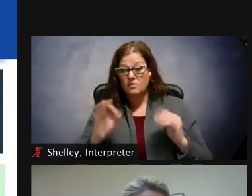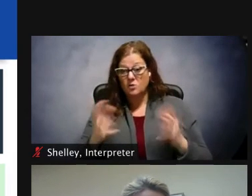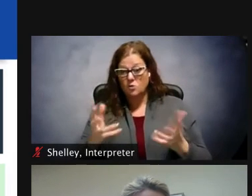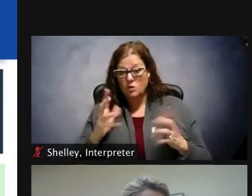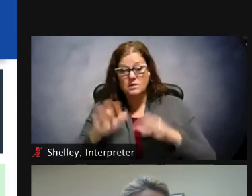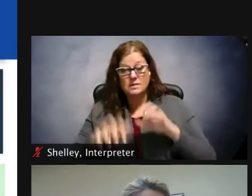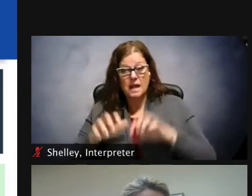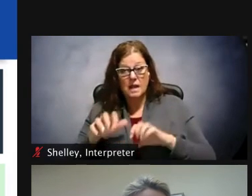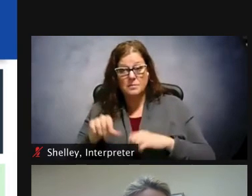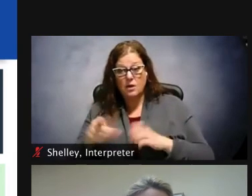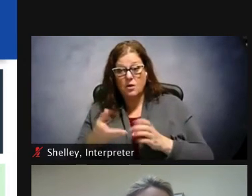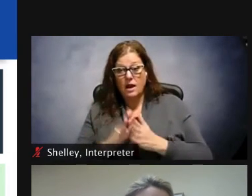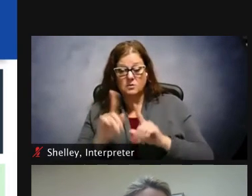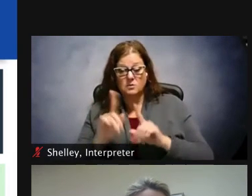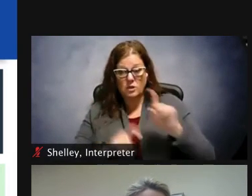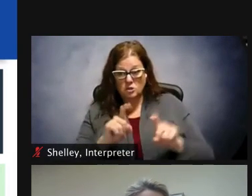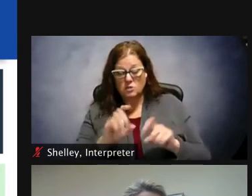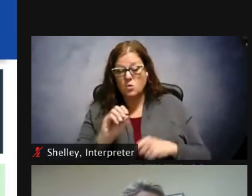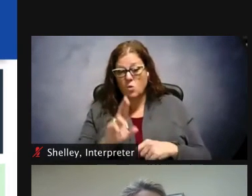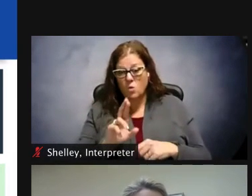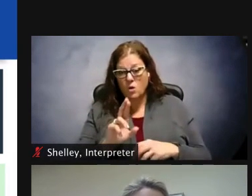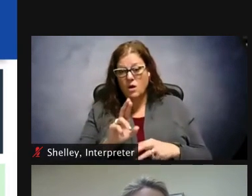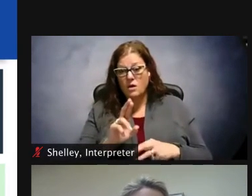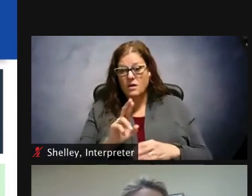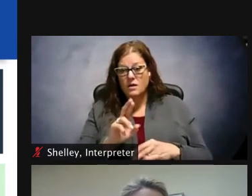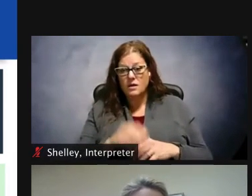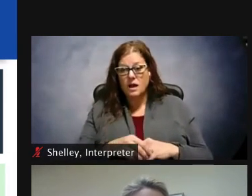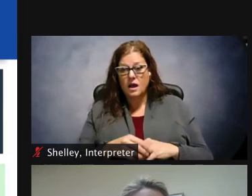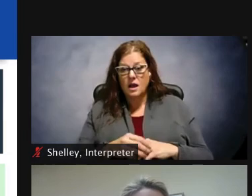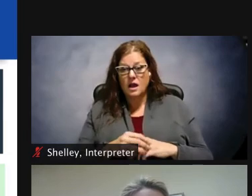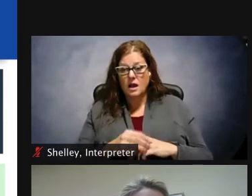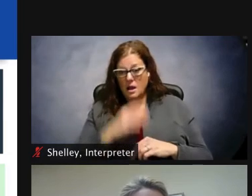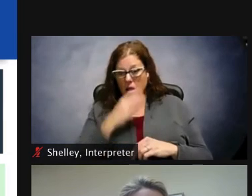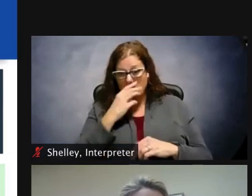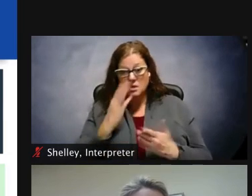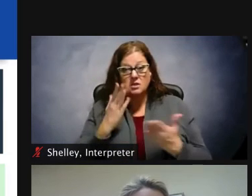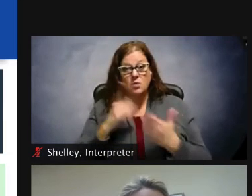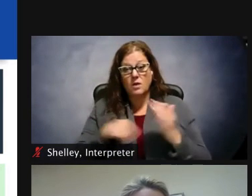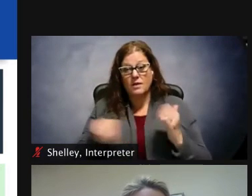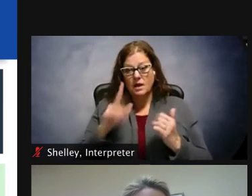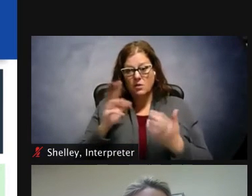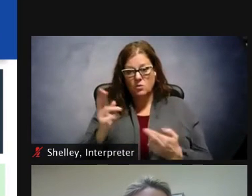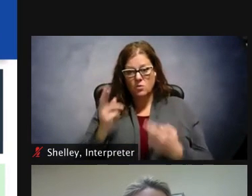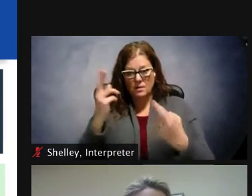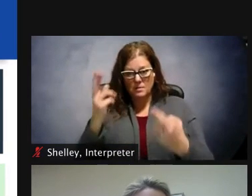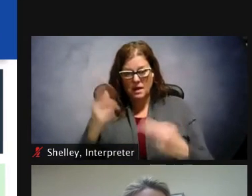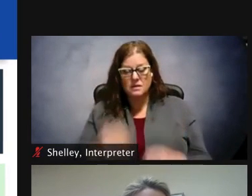ask any questions or to suggest what they would have recommended. So we have Michelle